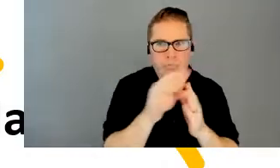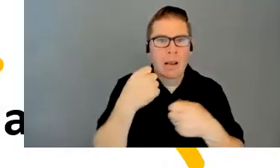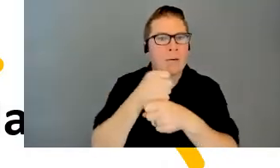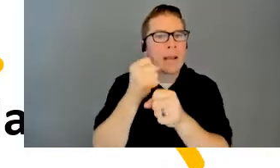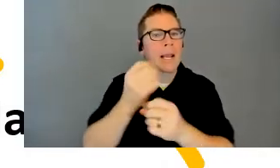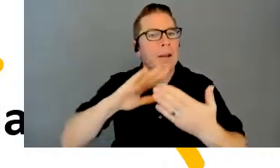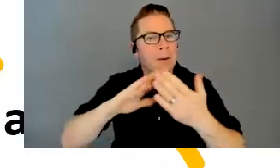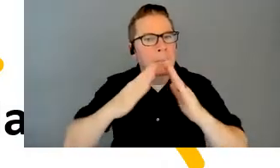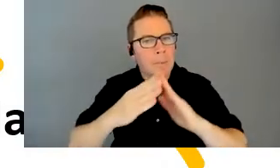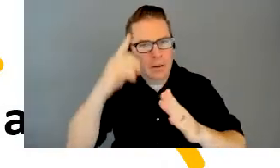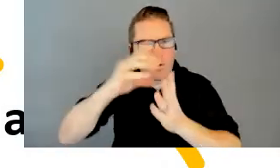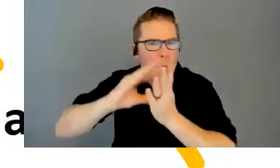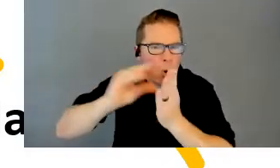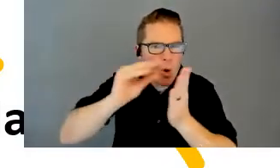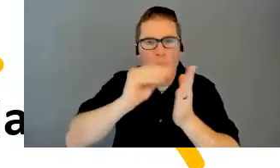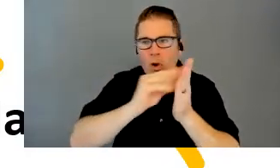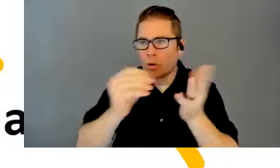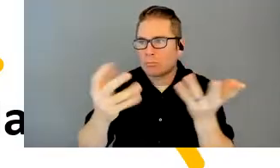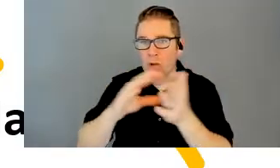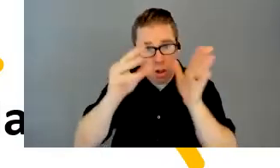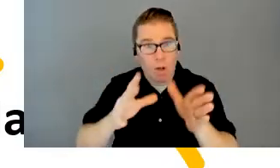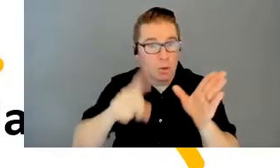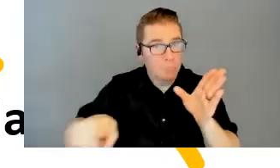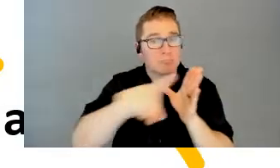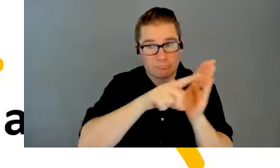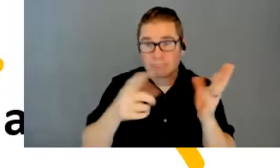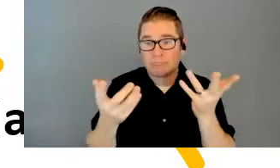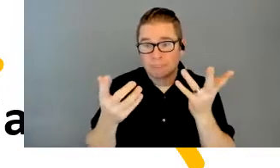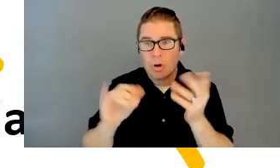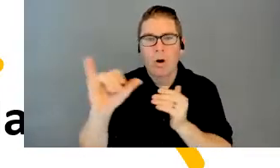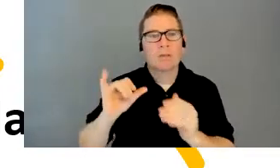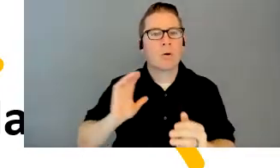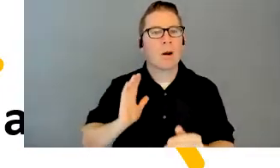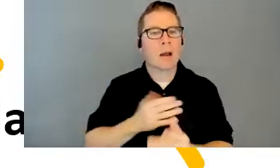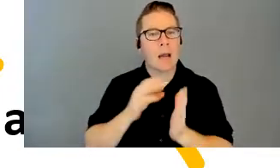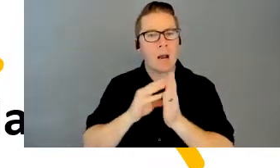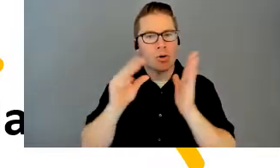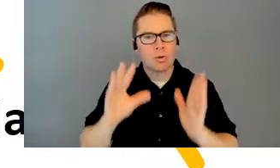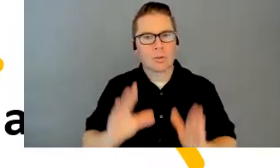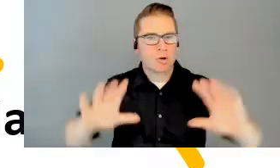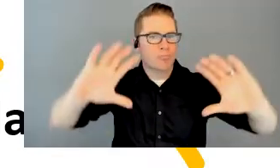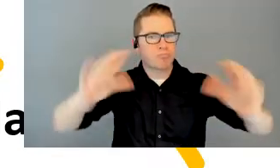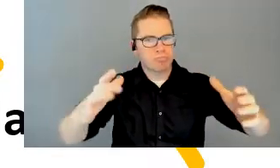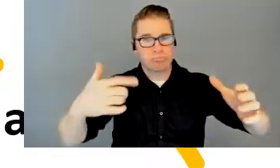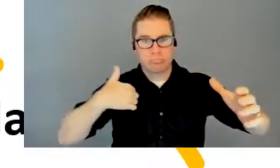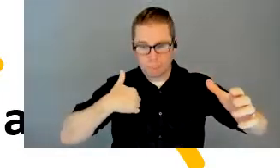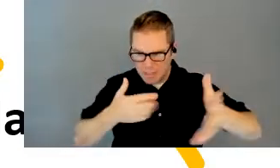I've also worked a lot with our student body over the years and know how much respect they have for the faculty here at Fresno City College.